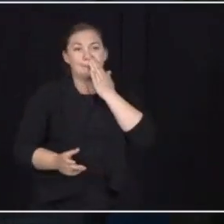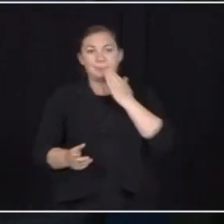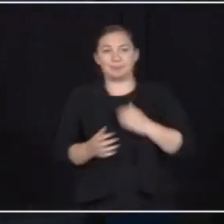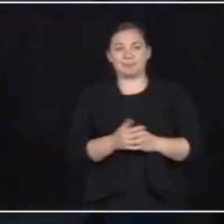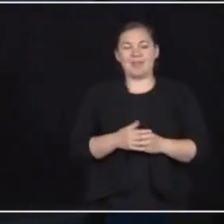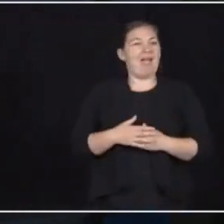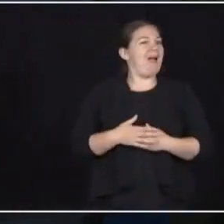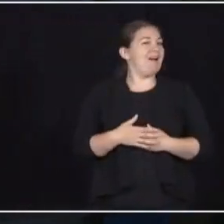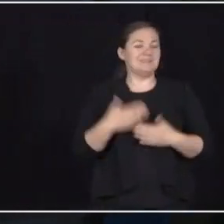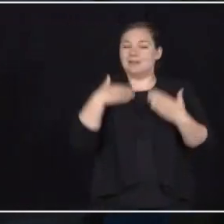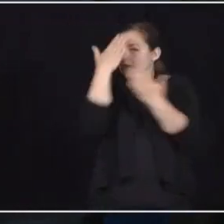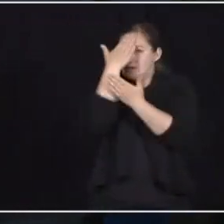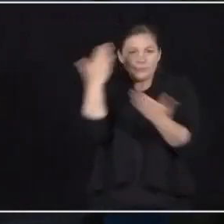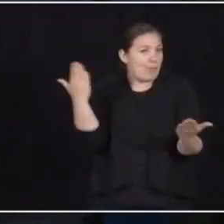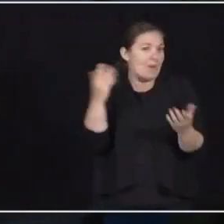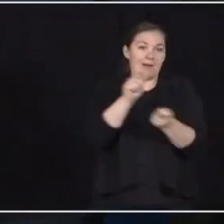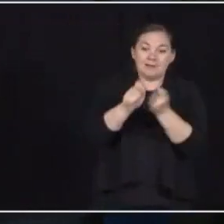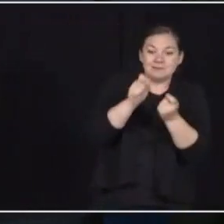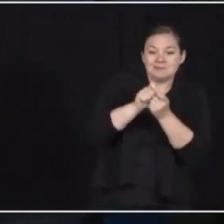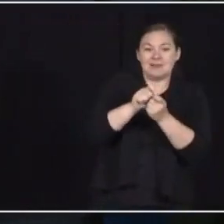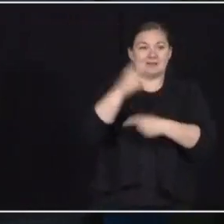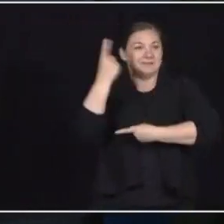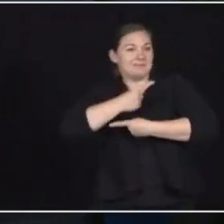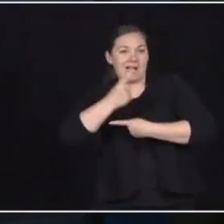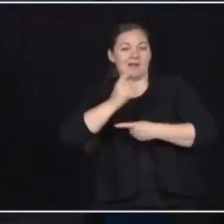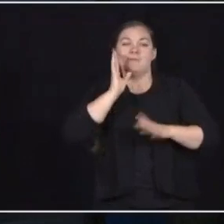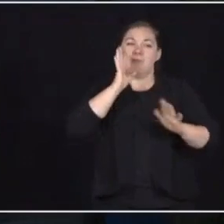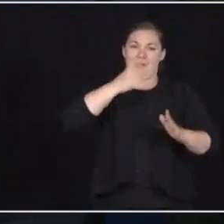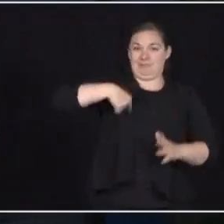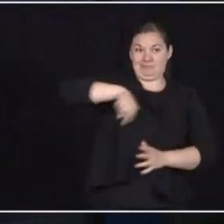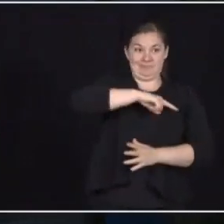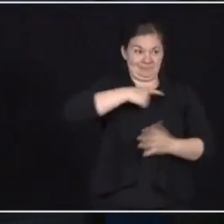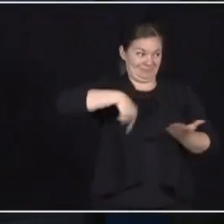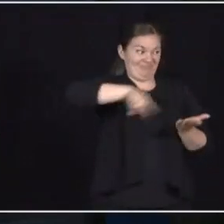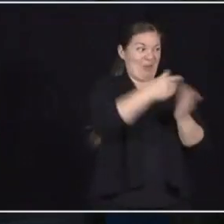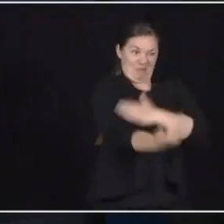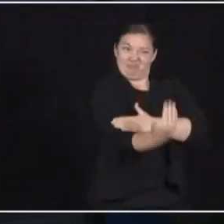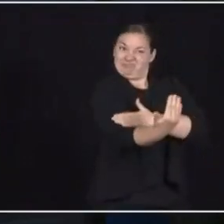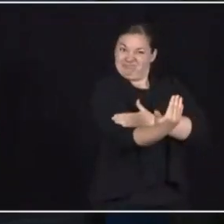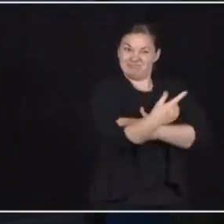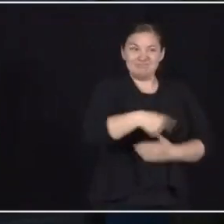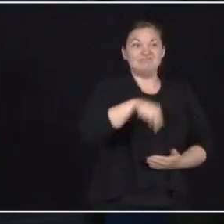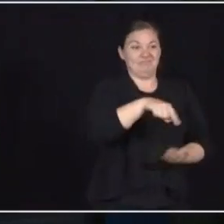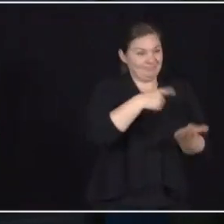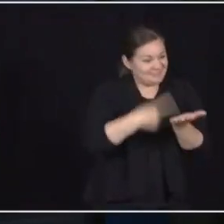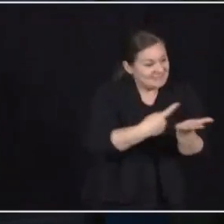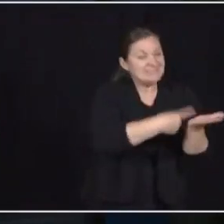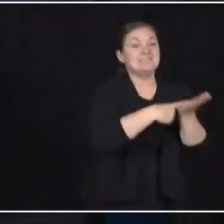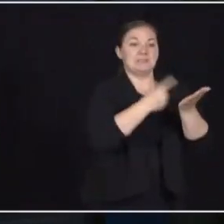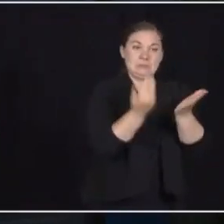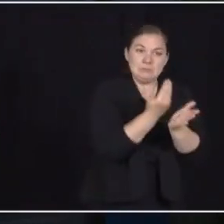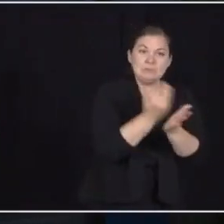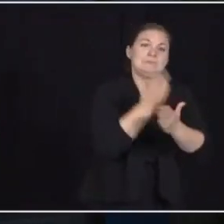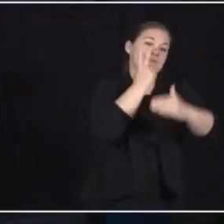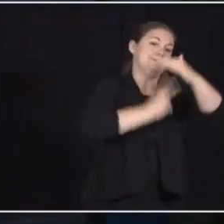modelling numbers will be released? I can't give you an exact date for that. But I can tell you that that is something that